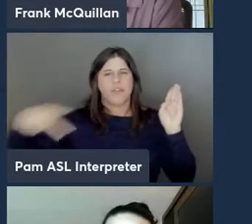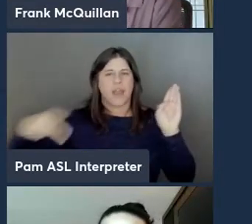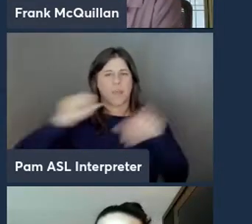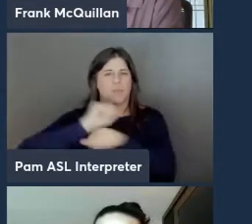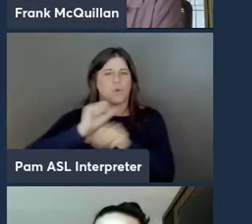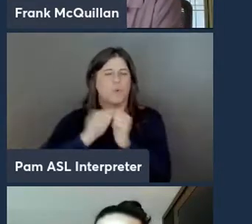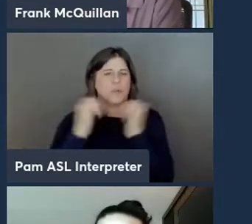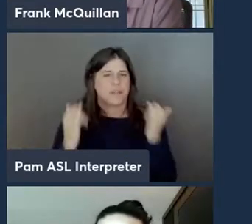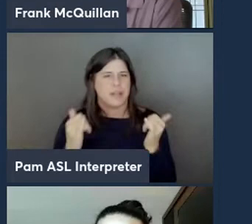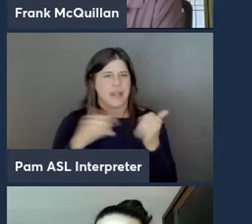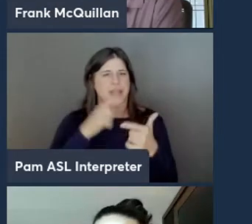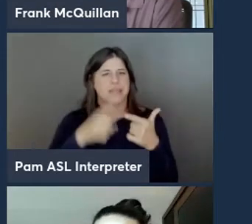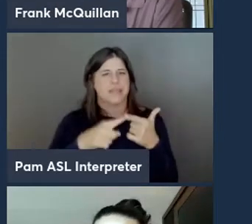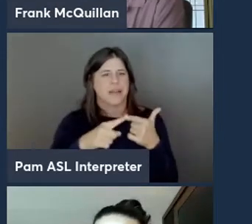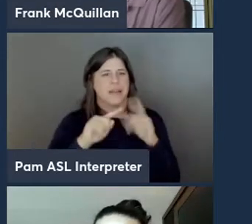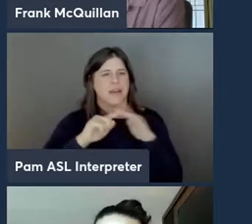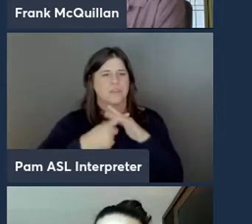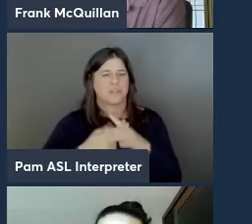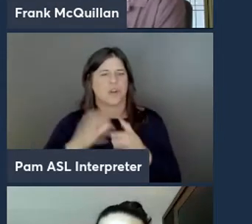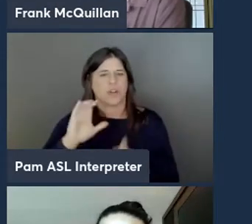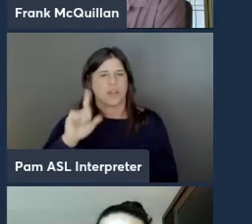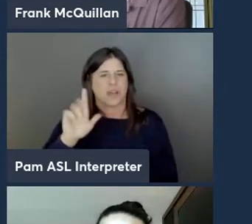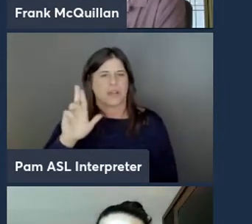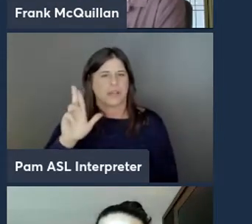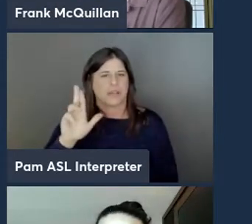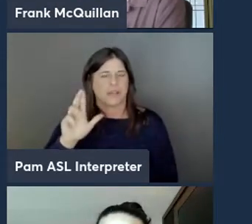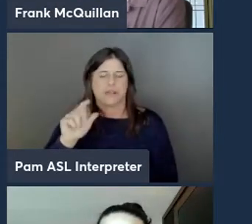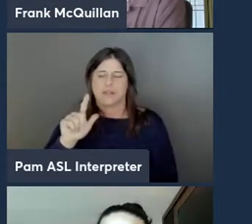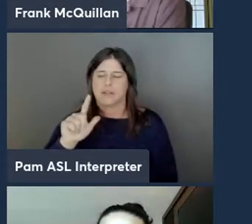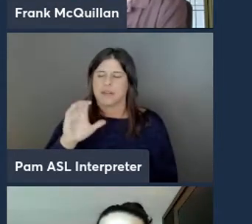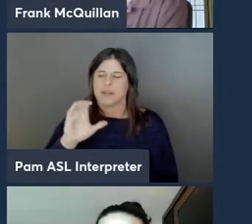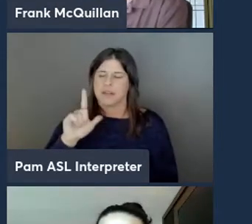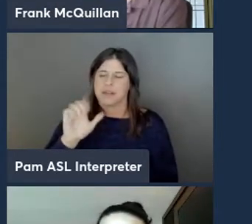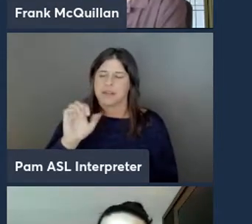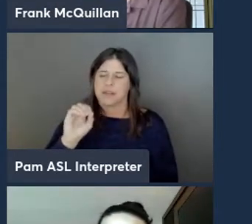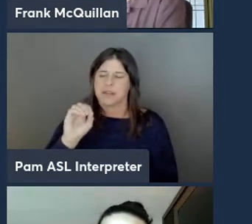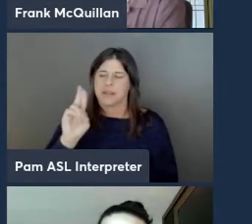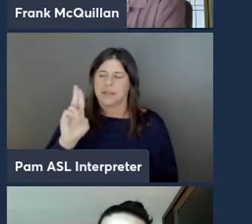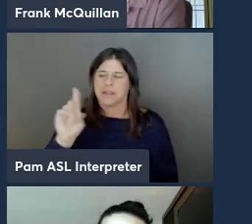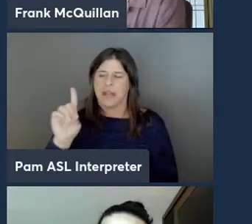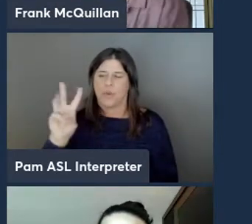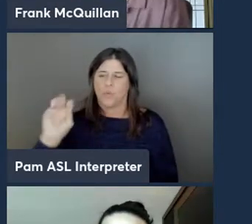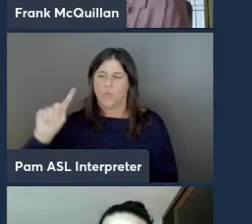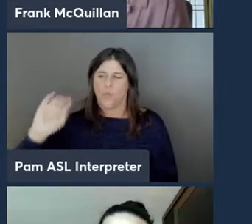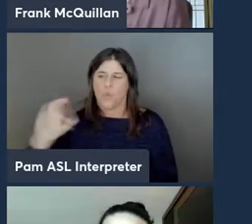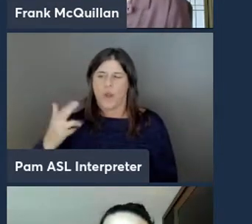then I'm gonna hop right into the CloudWatch console and go introduce the Evidently console.